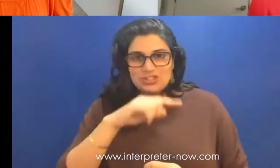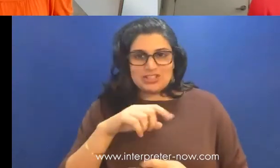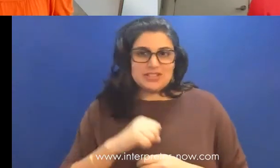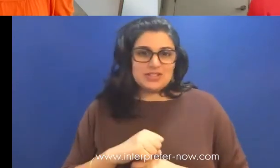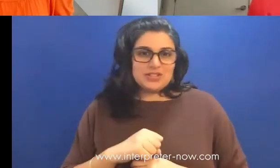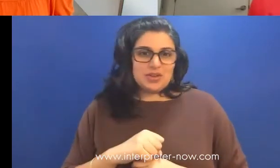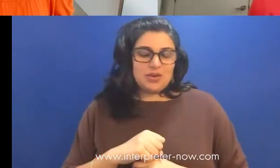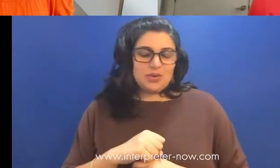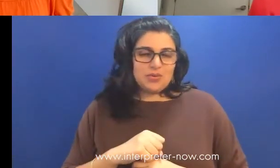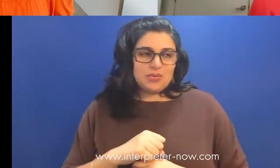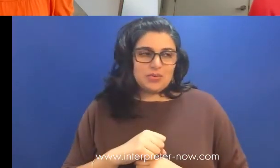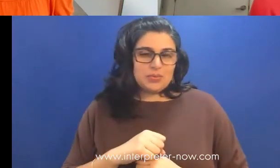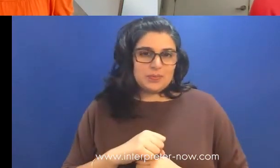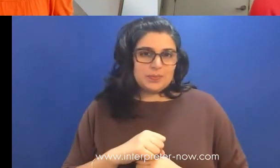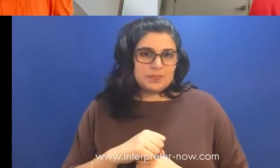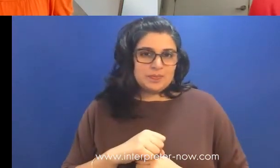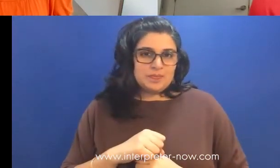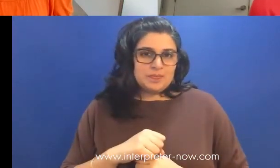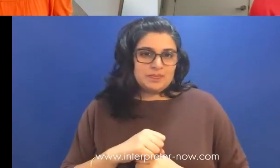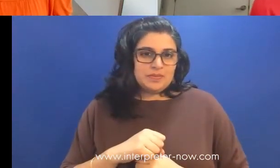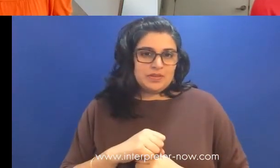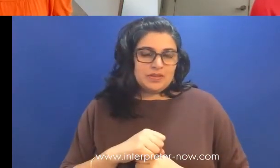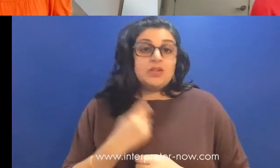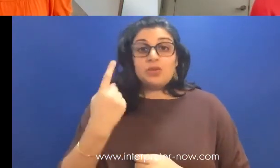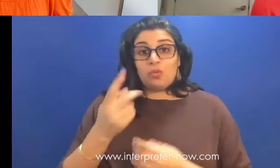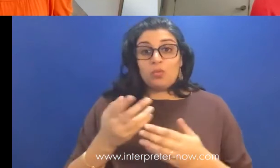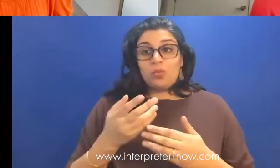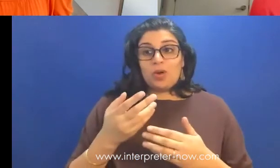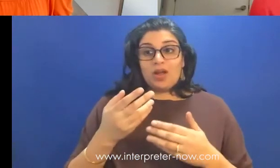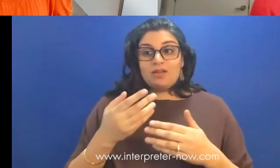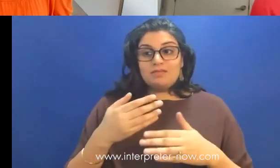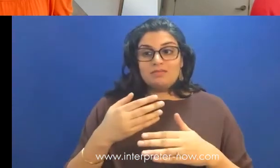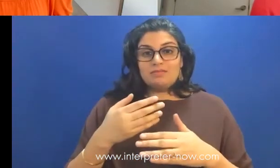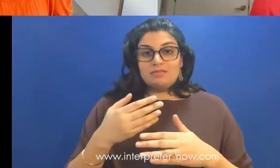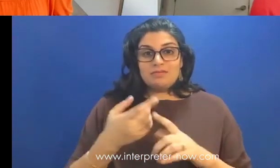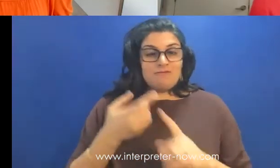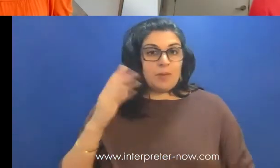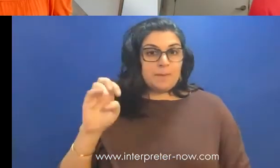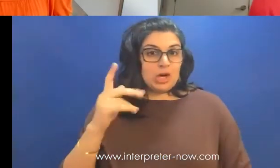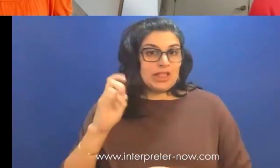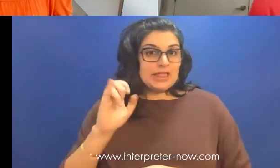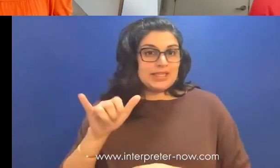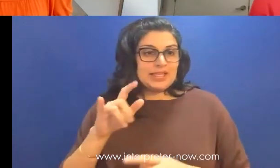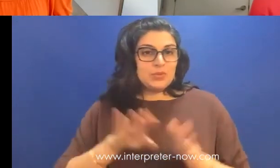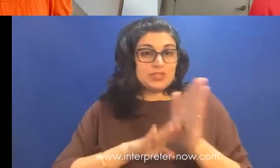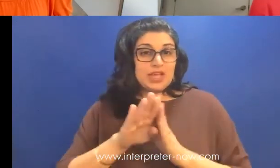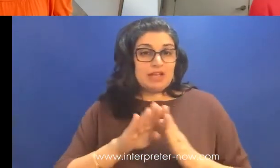One of the steps from Berkeley, when it comes to developing empathy, truly, like research